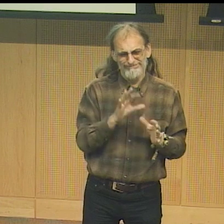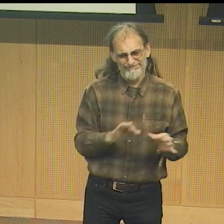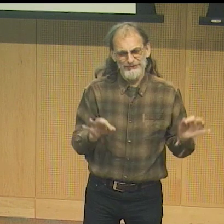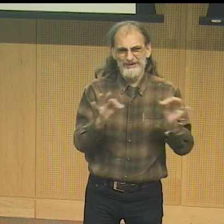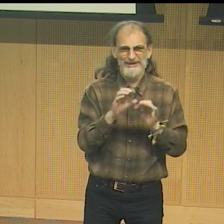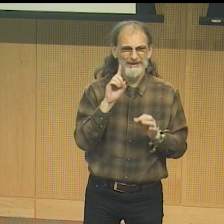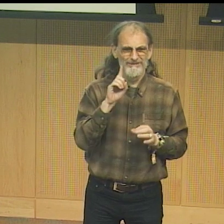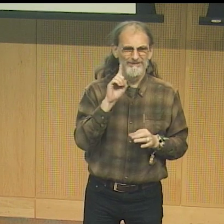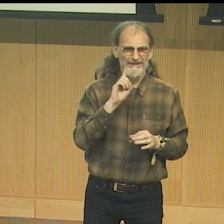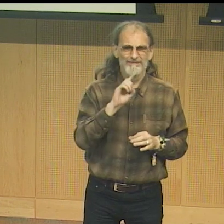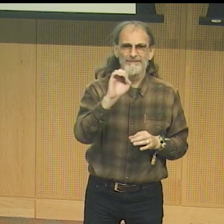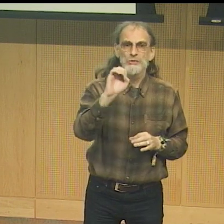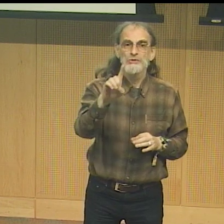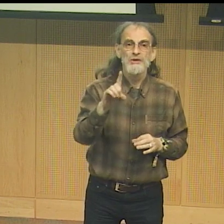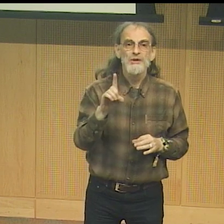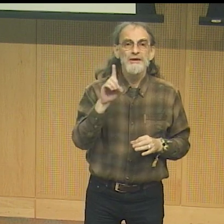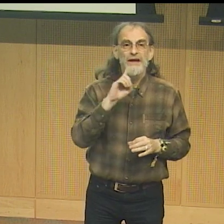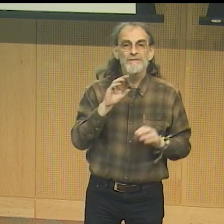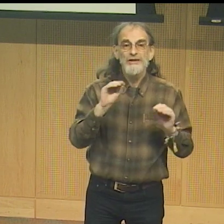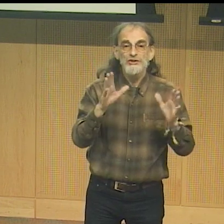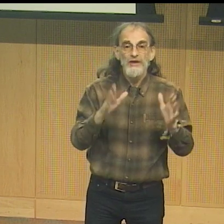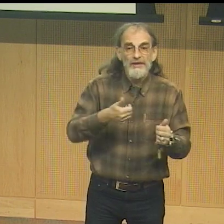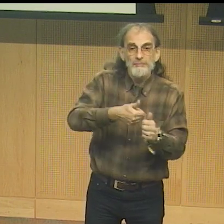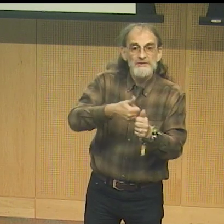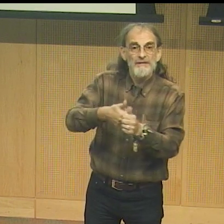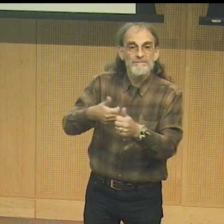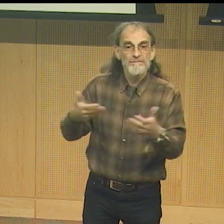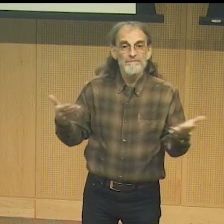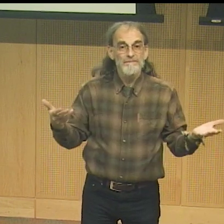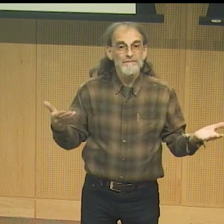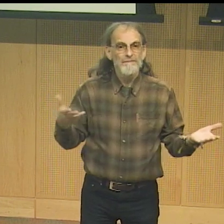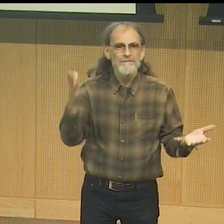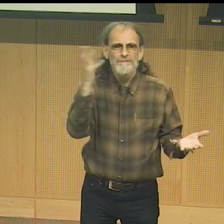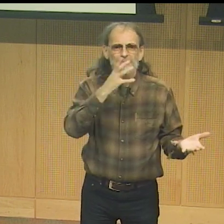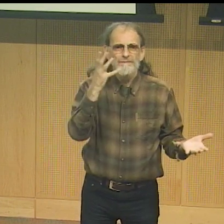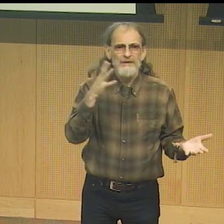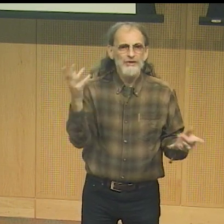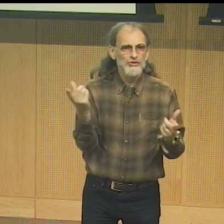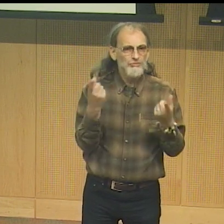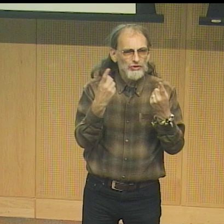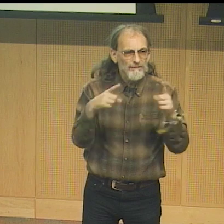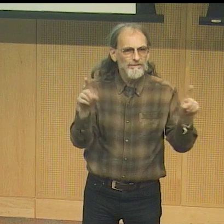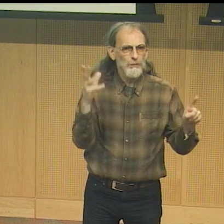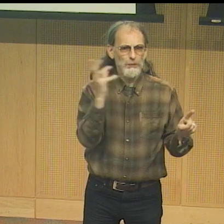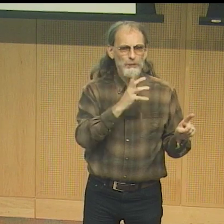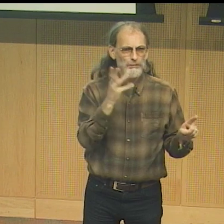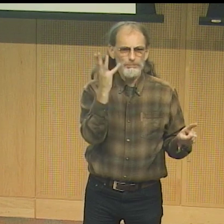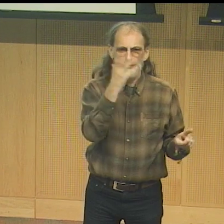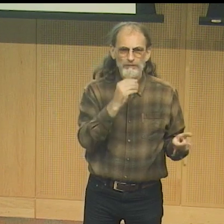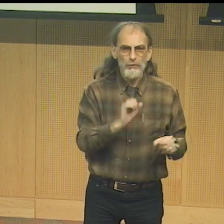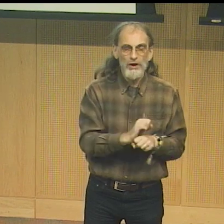It's critical that Deaf people receive education, and Deaf people must educate themselves to be successful.